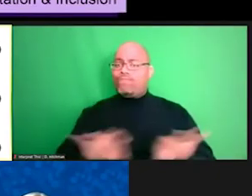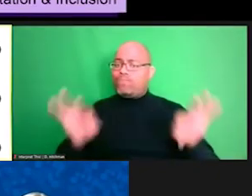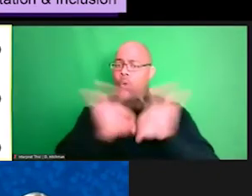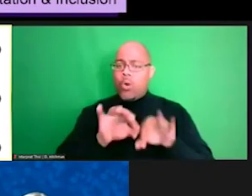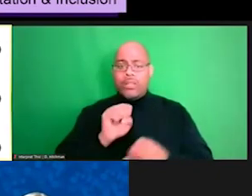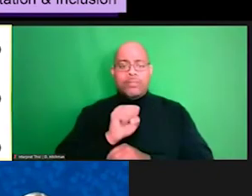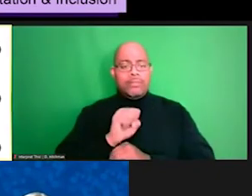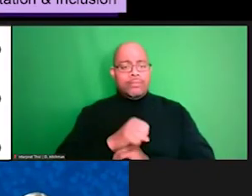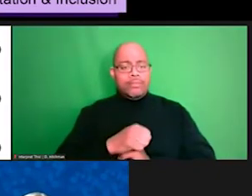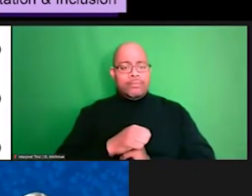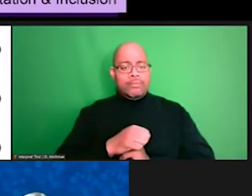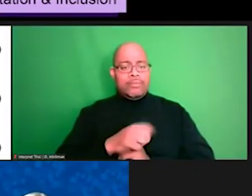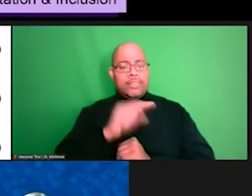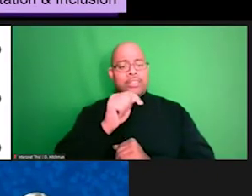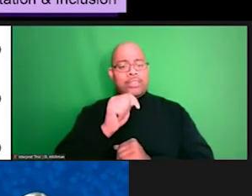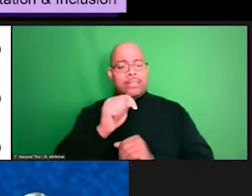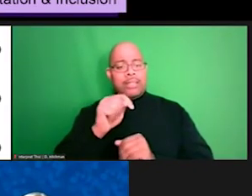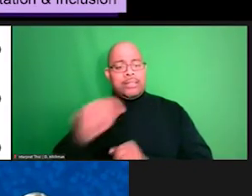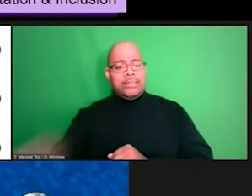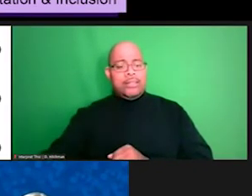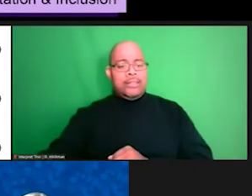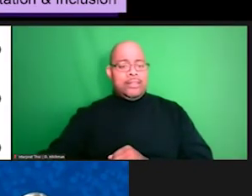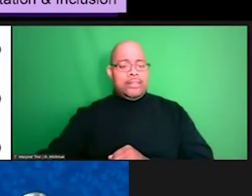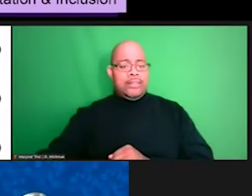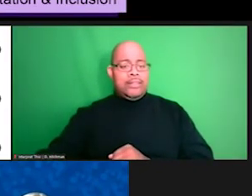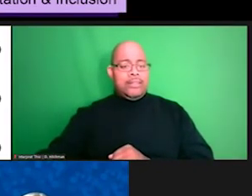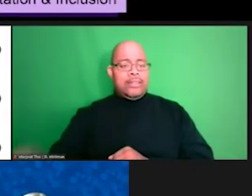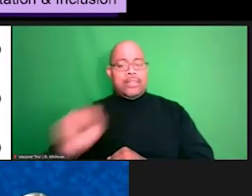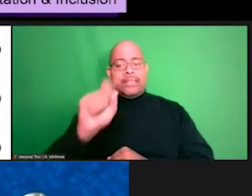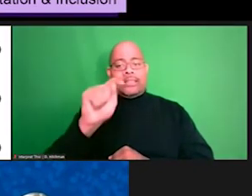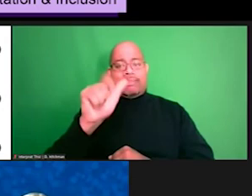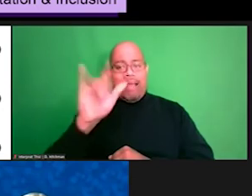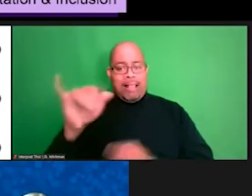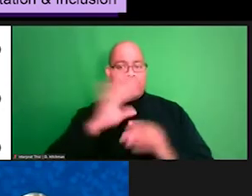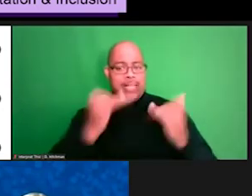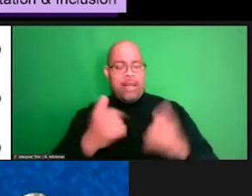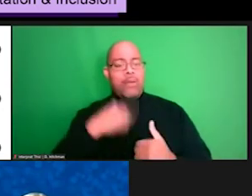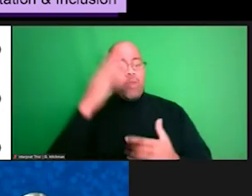Certainly everybody on this